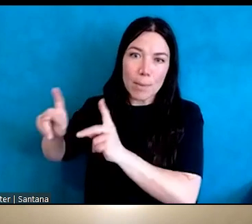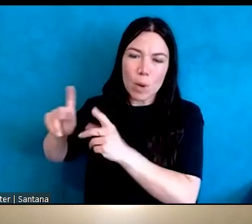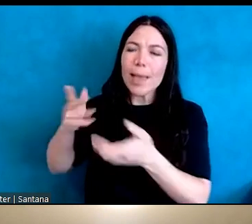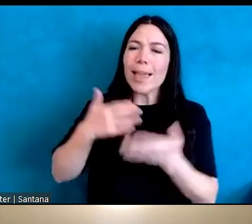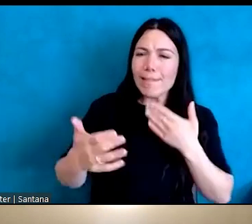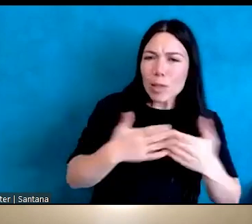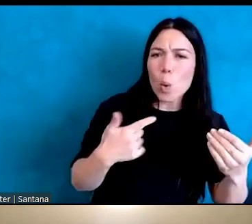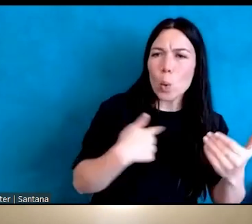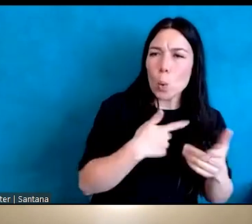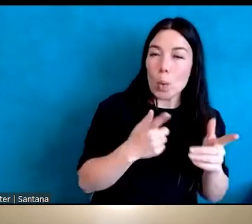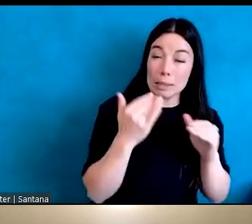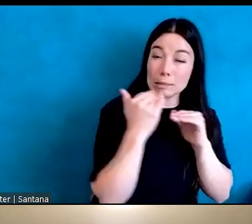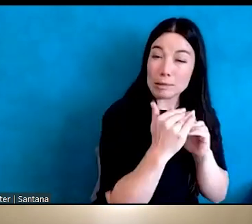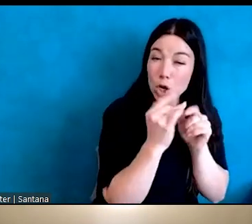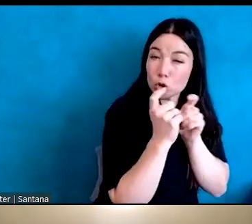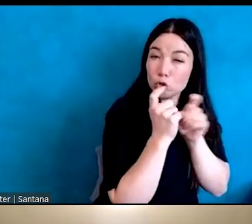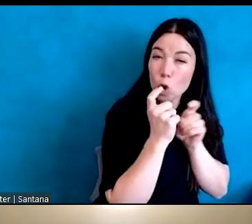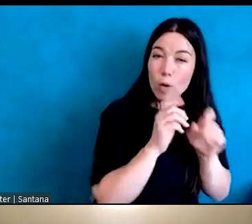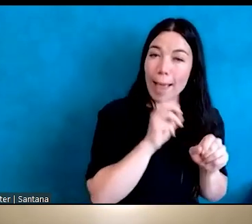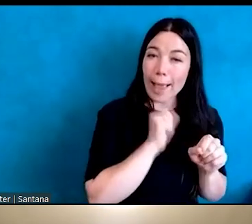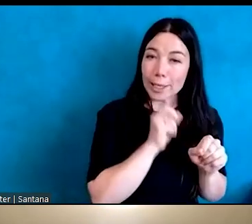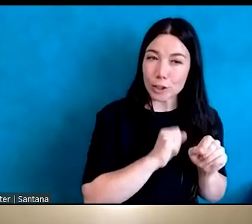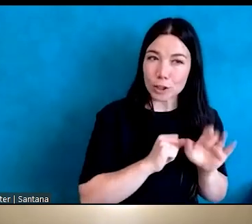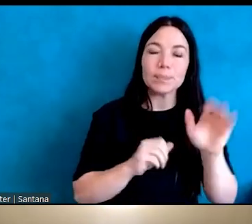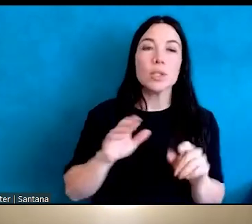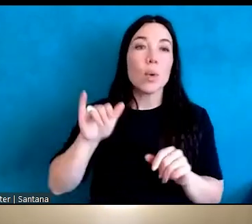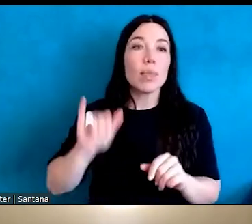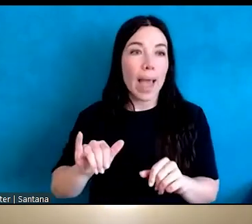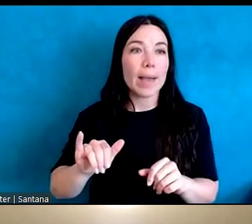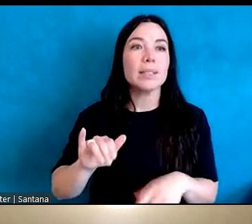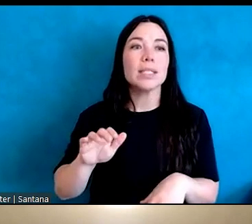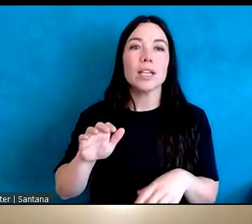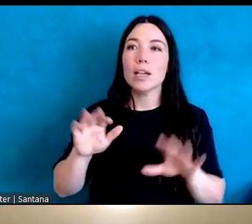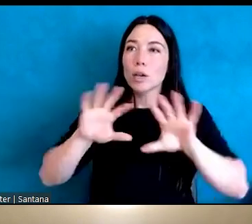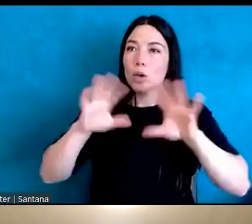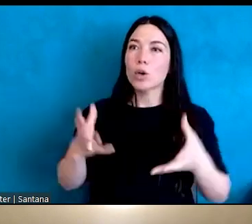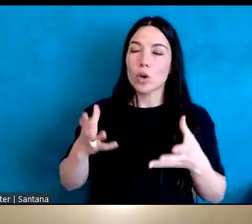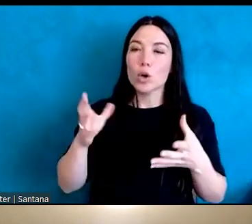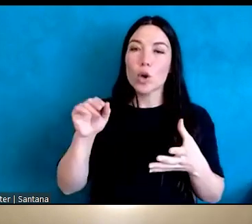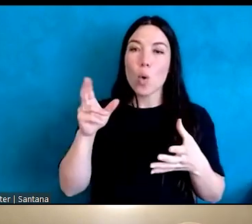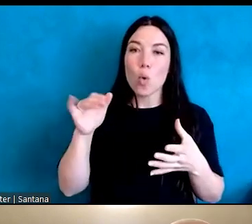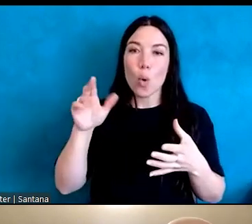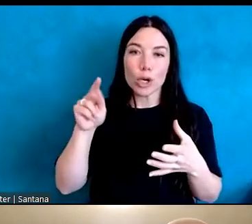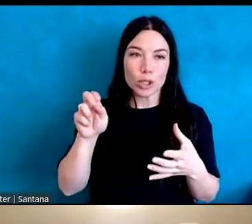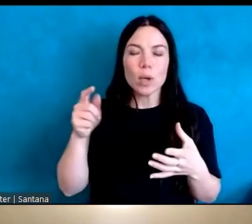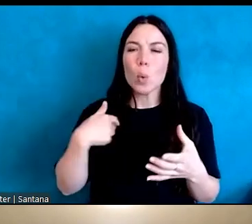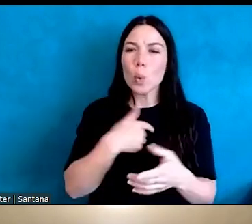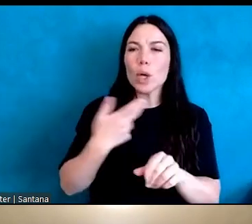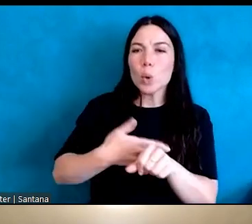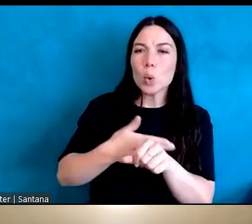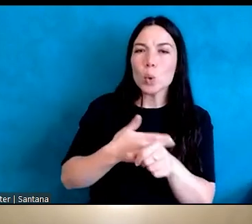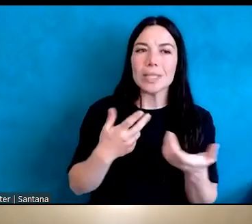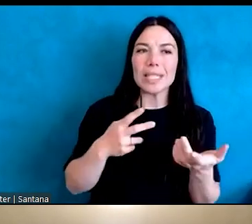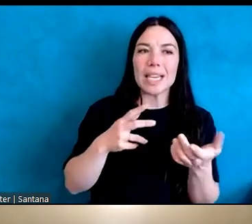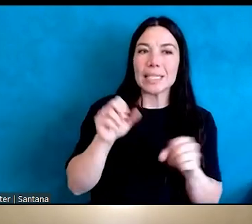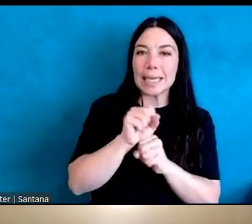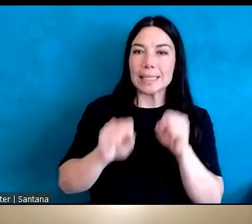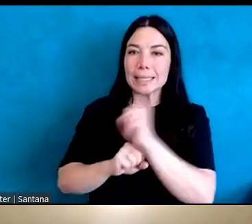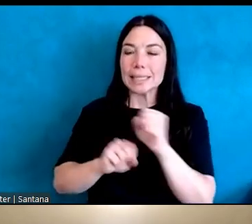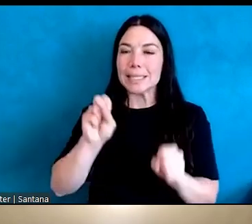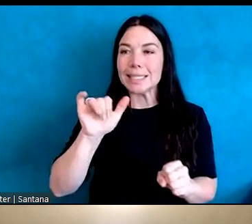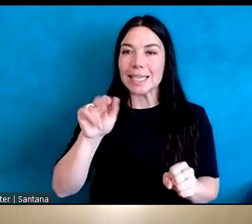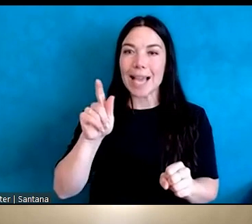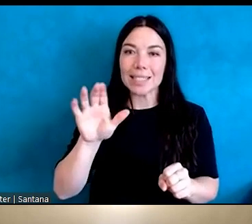So in the CLCL cohort, we used syntactic priming as one of our measures of grammatical acquisition.